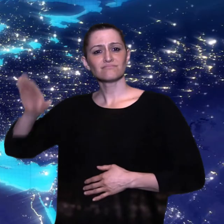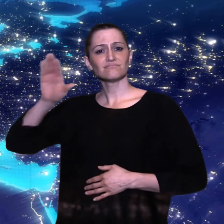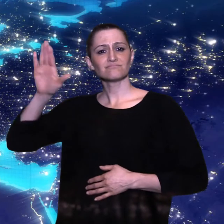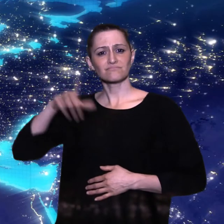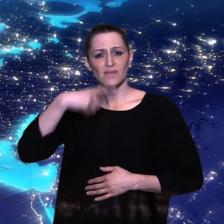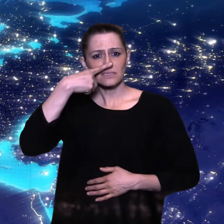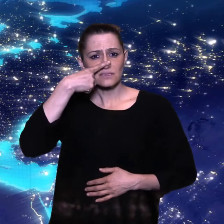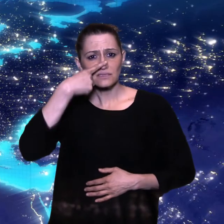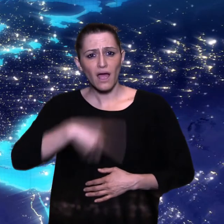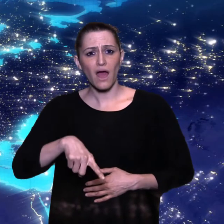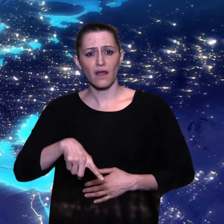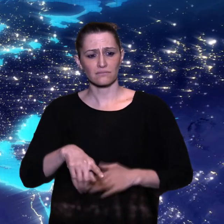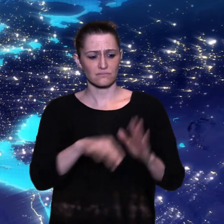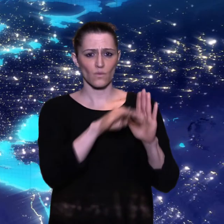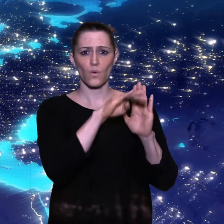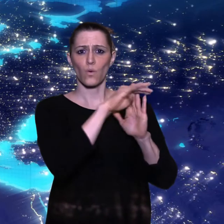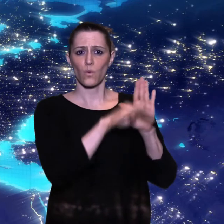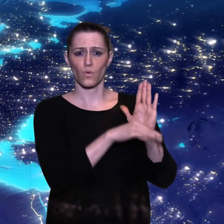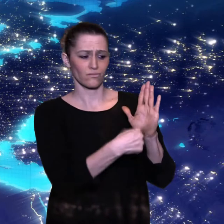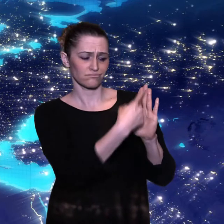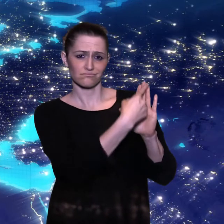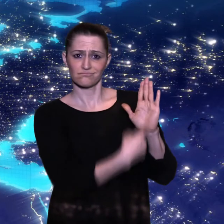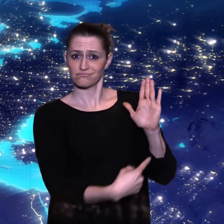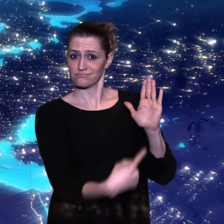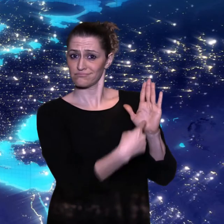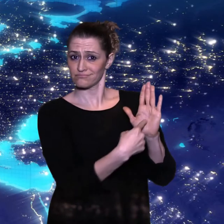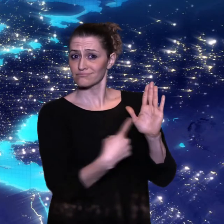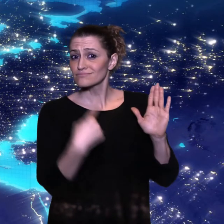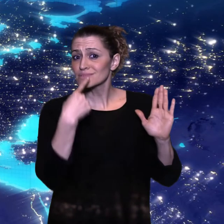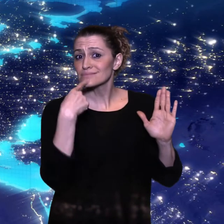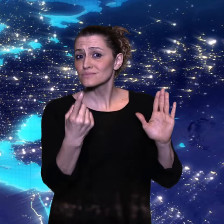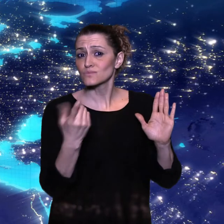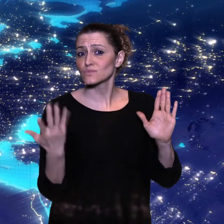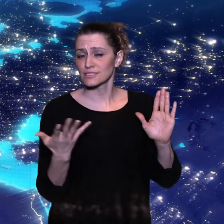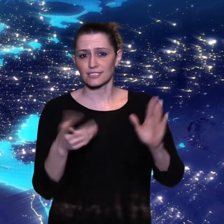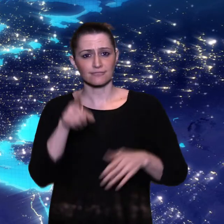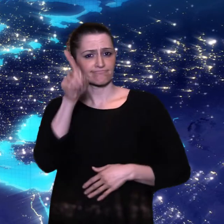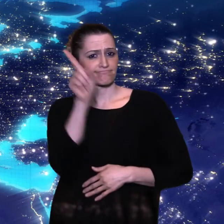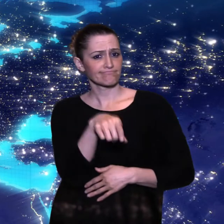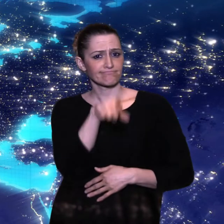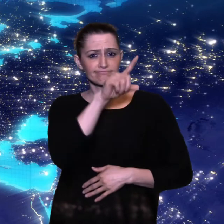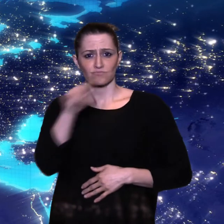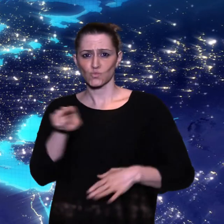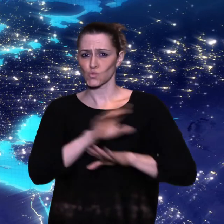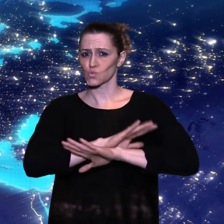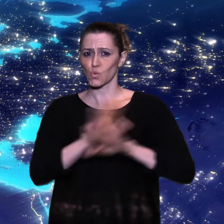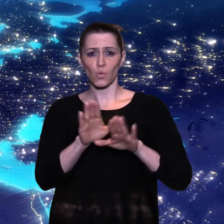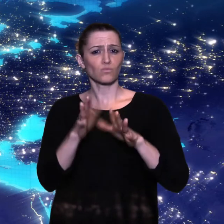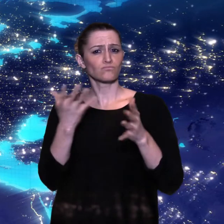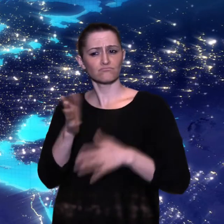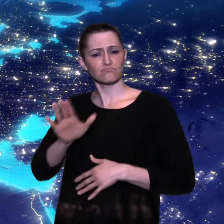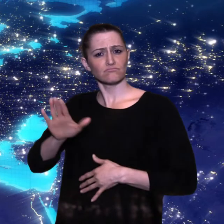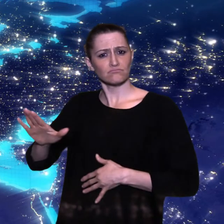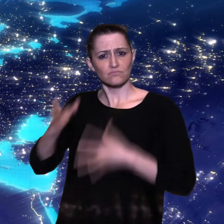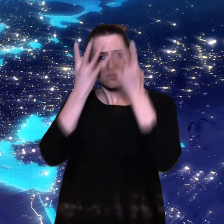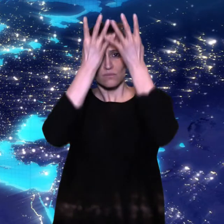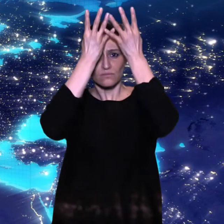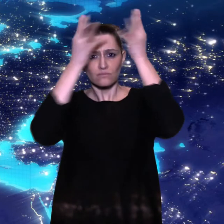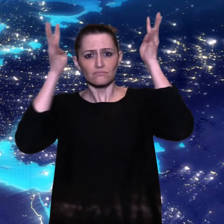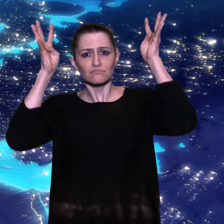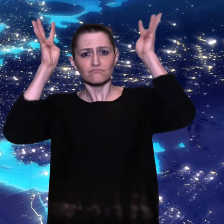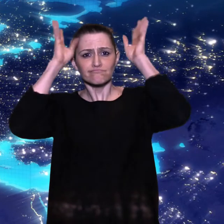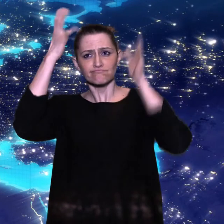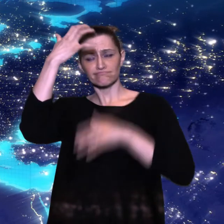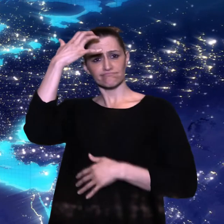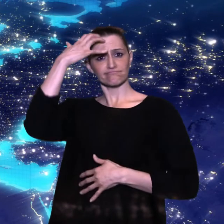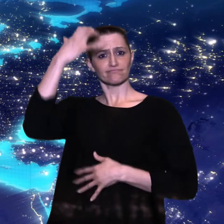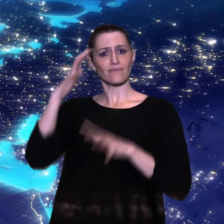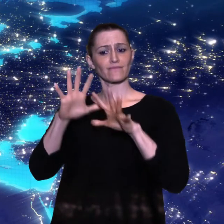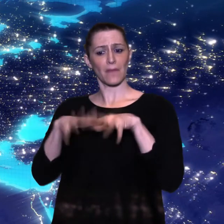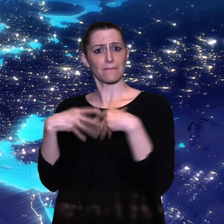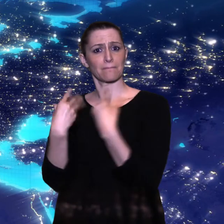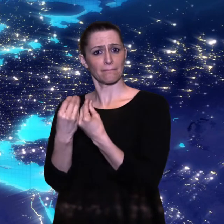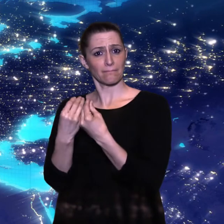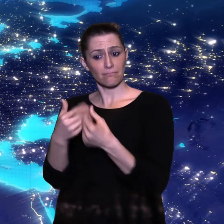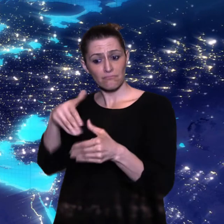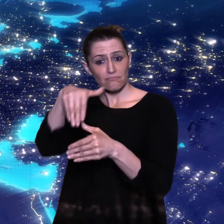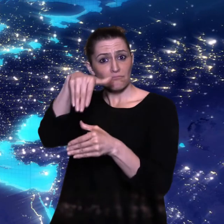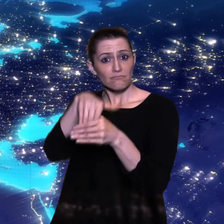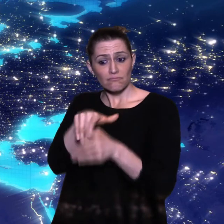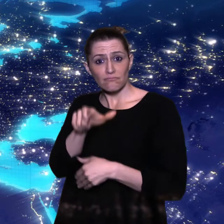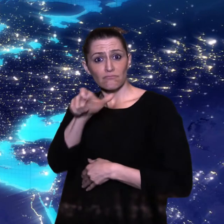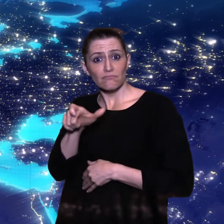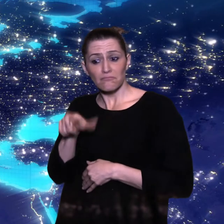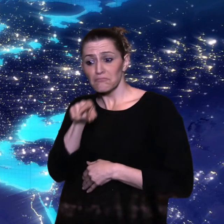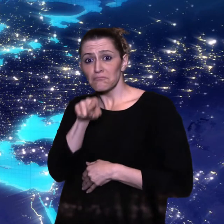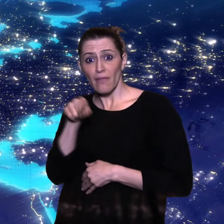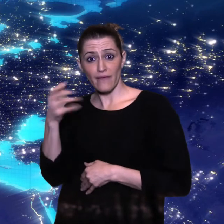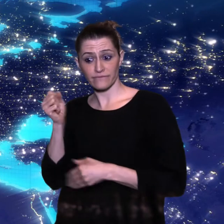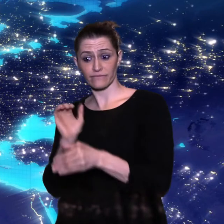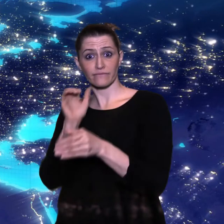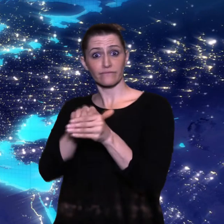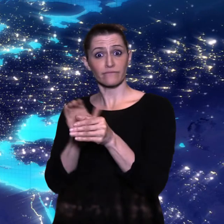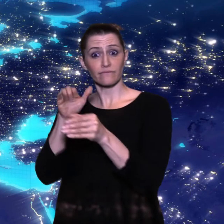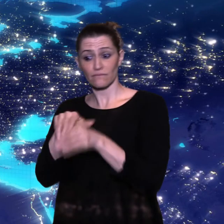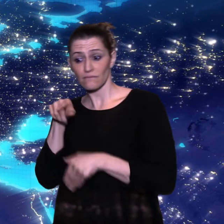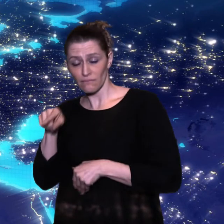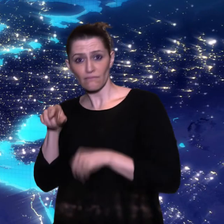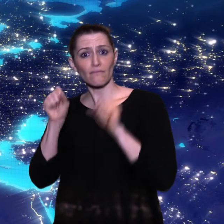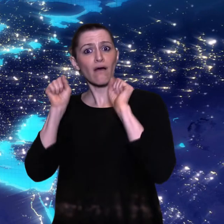The constitution prohibits a member of the Royal family to